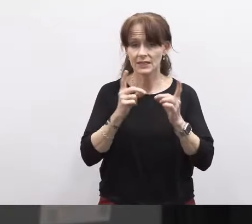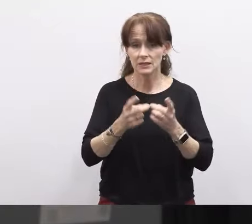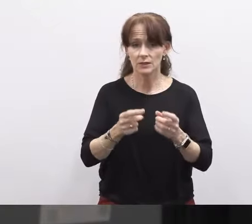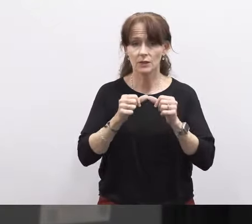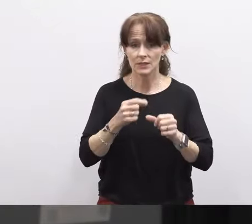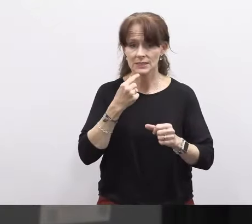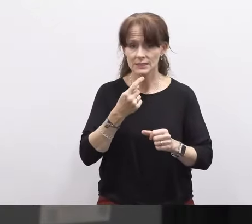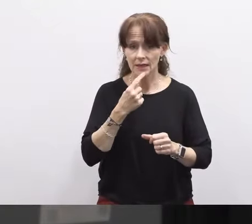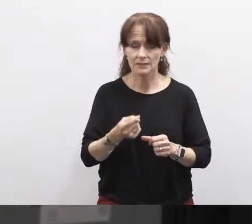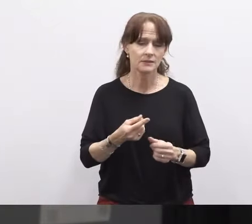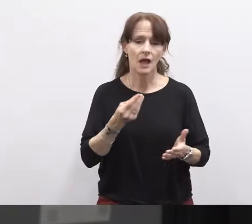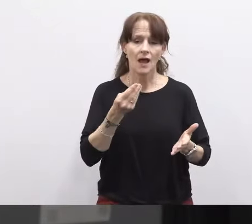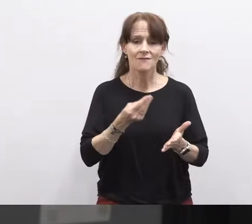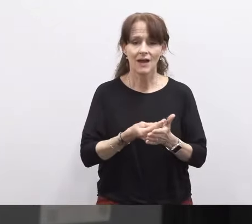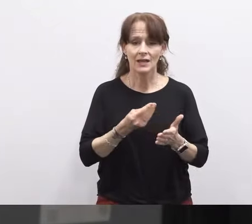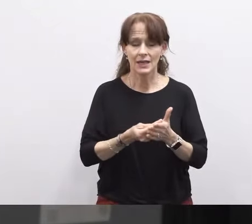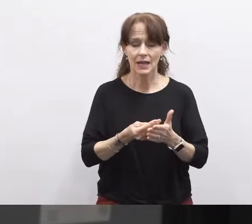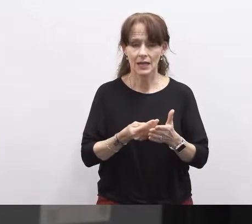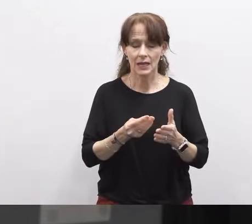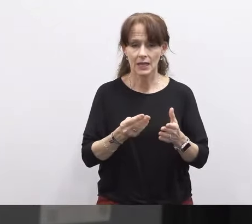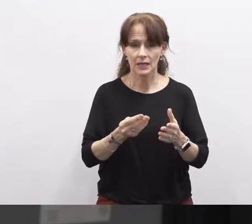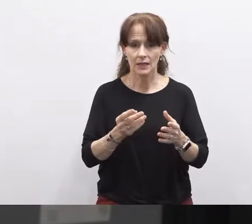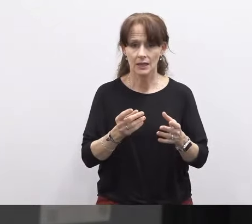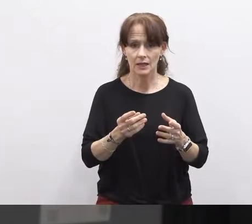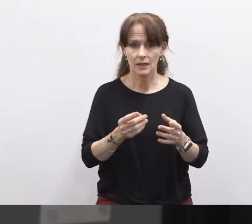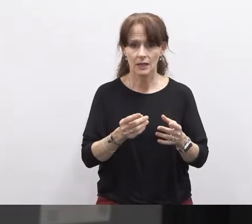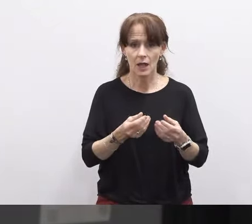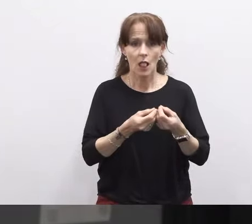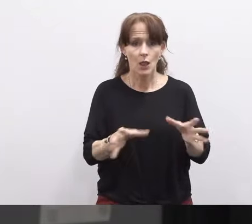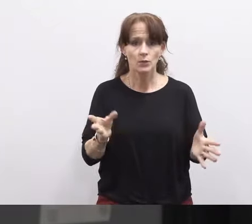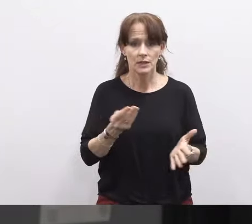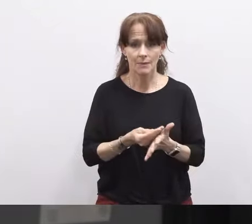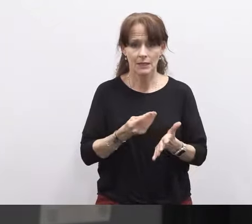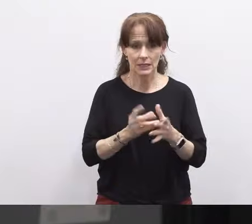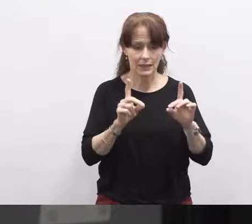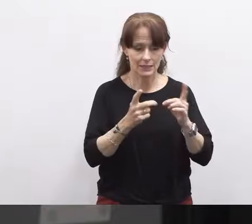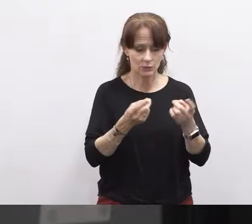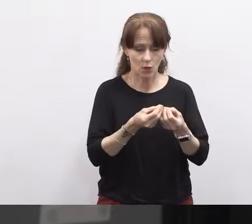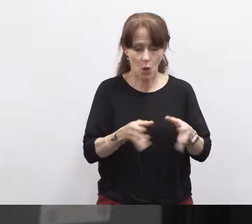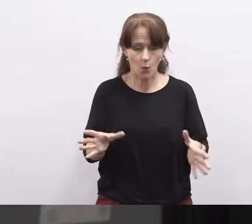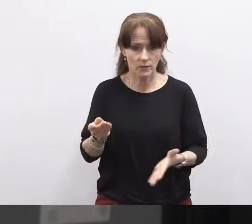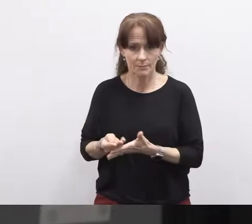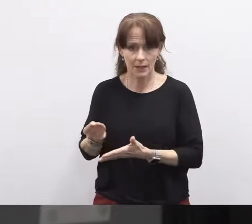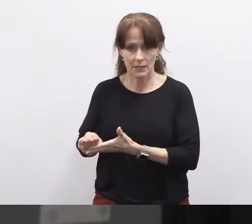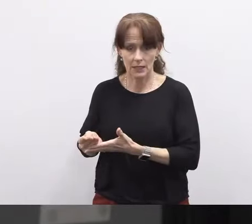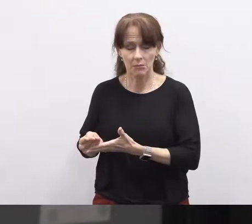that they financial district is financially losing money. On that topic,